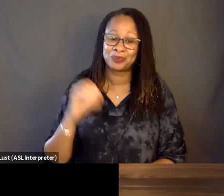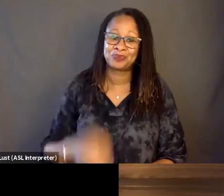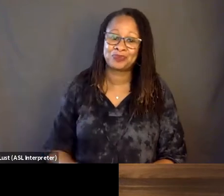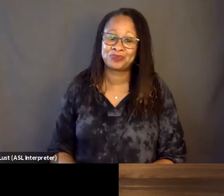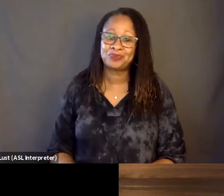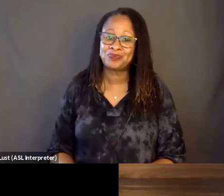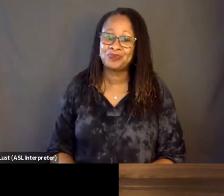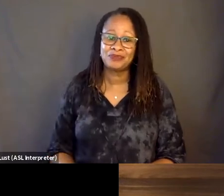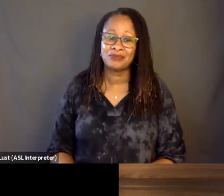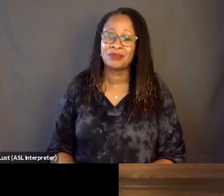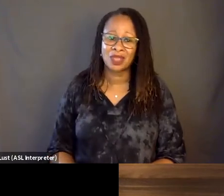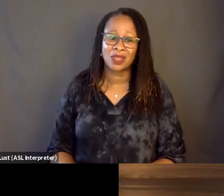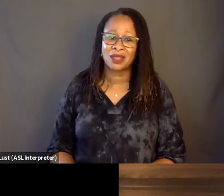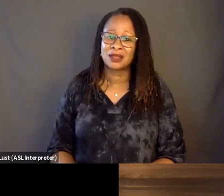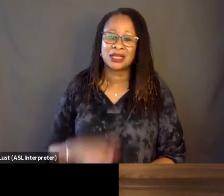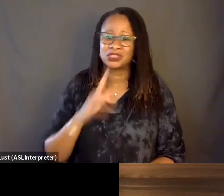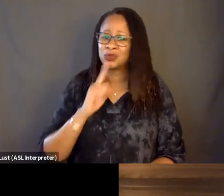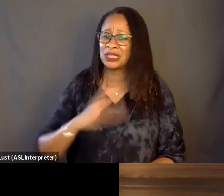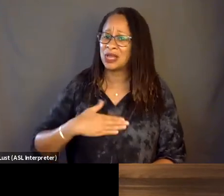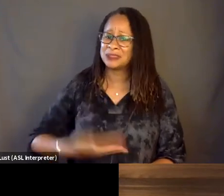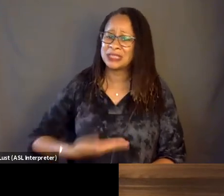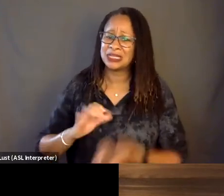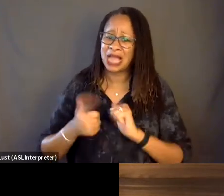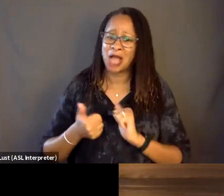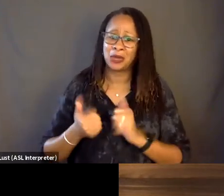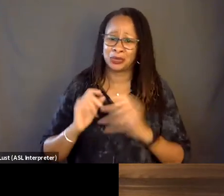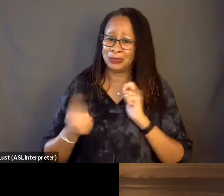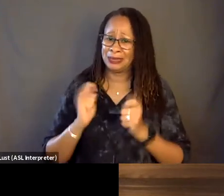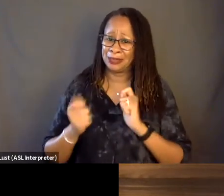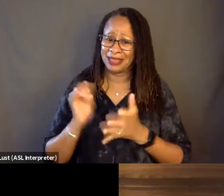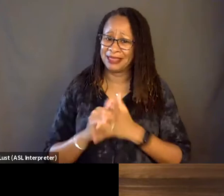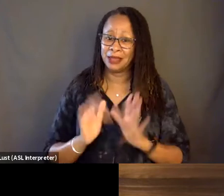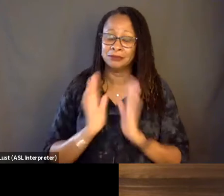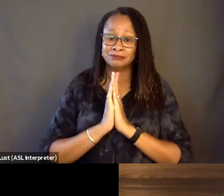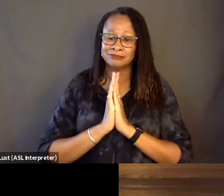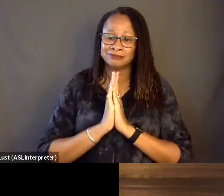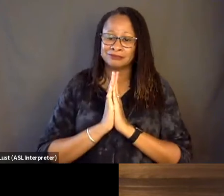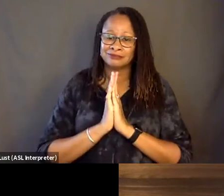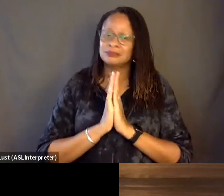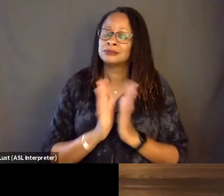it's really upsetting, the way you manipulate that. And so, post Sundance, it was really